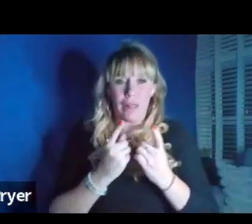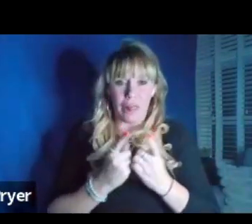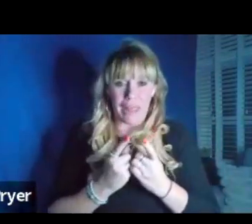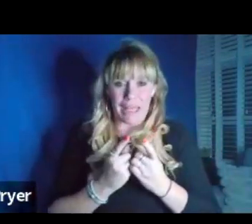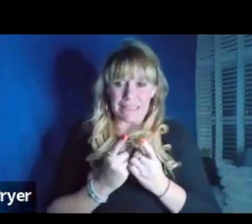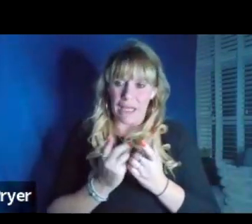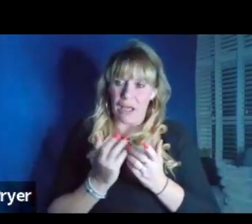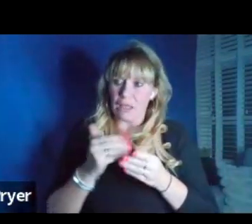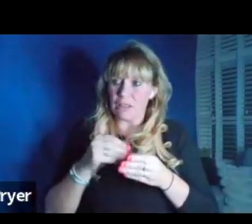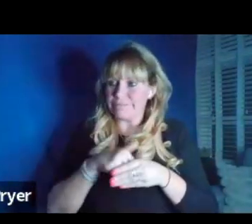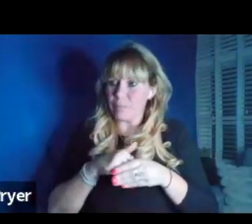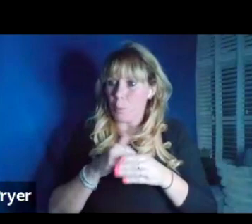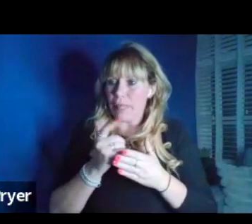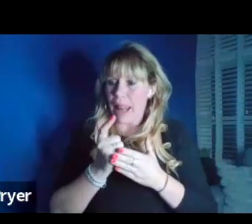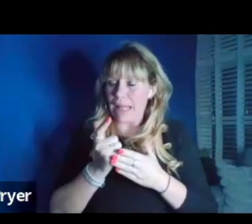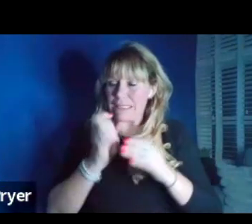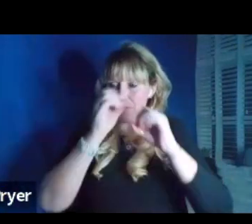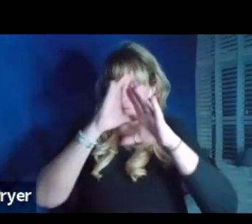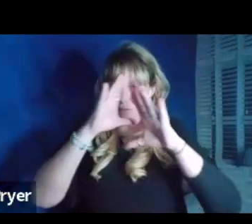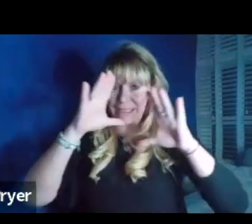was the sort of cowboy image for some reason,